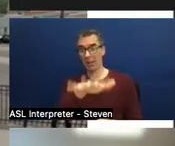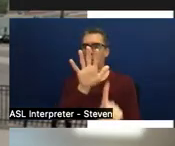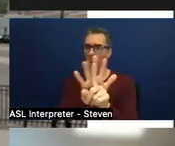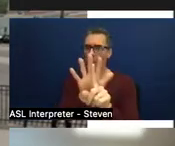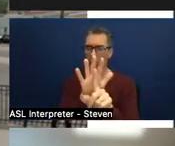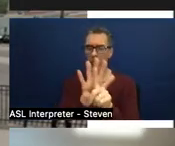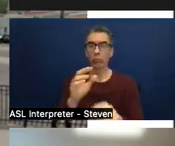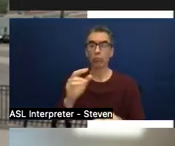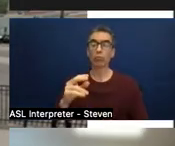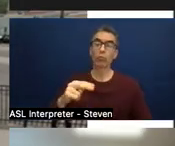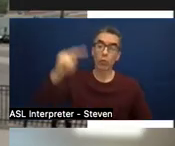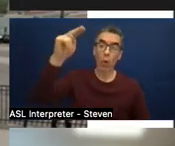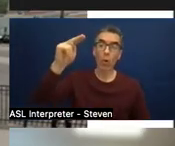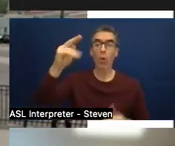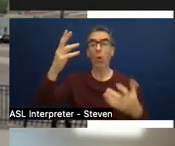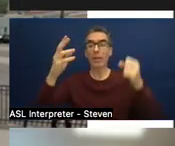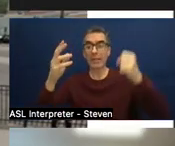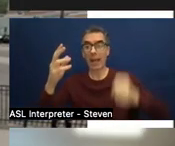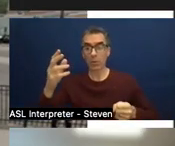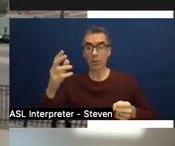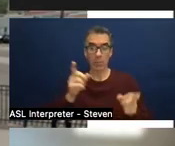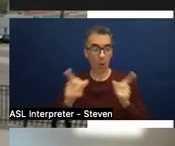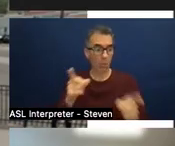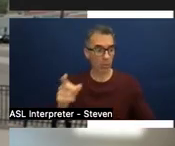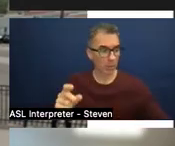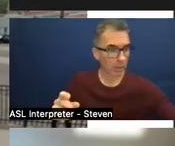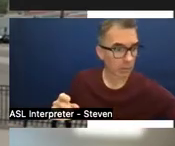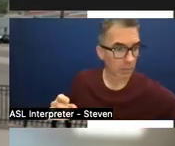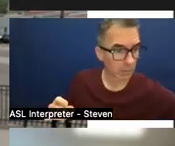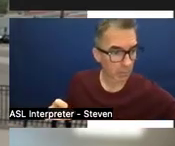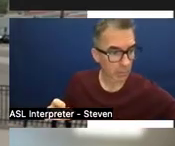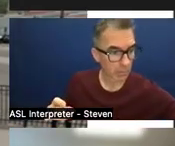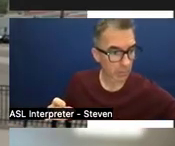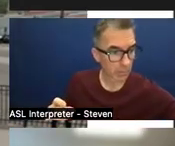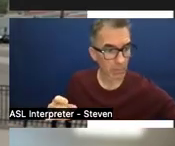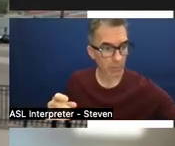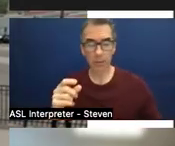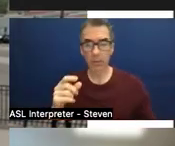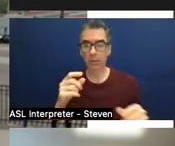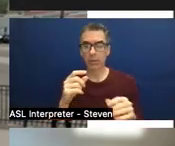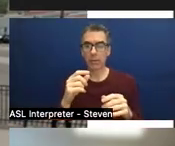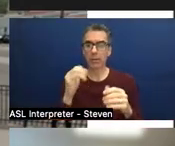and southbound and particularly on the southbound side, there just isn't really much for people waiting